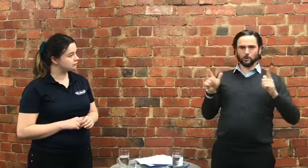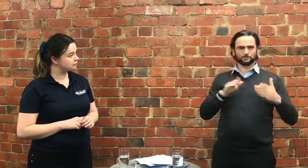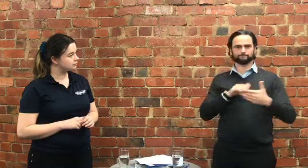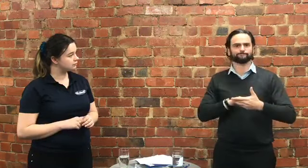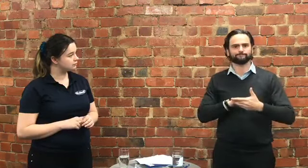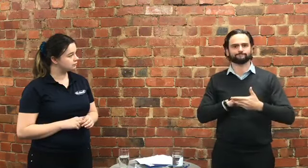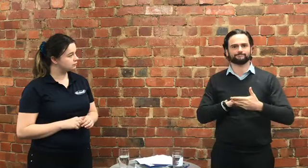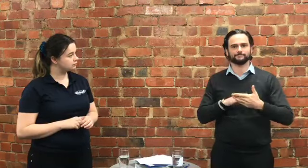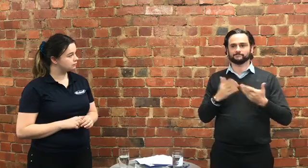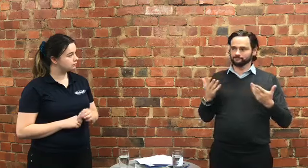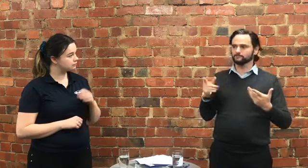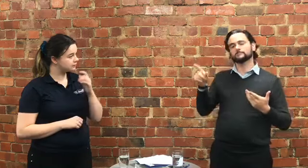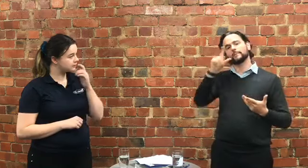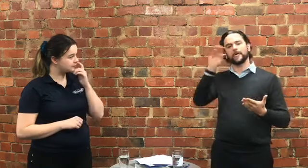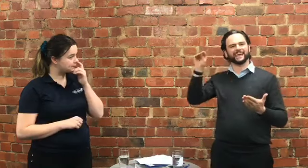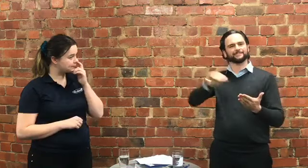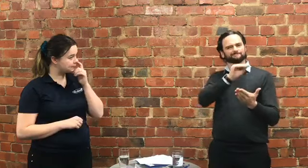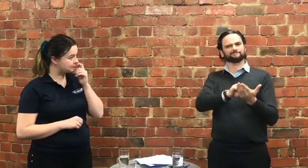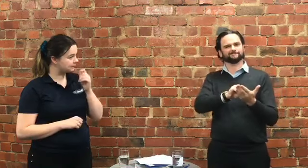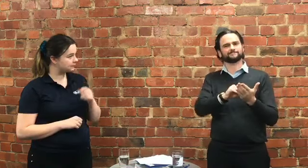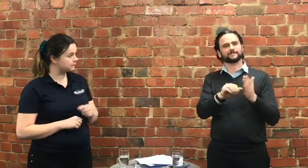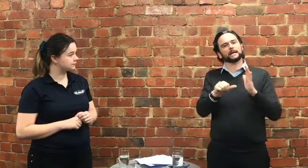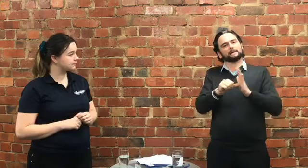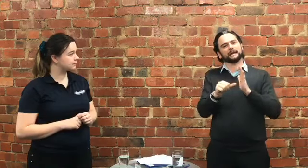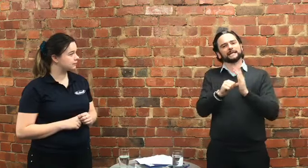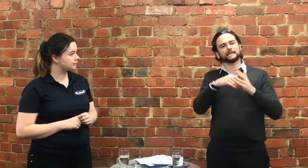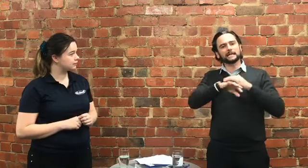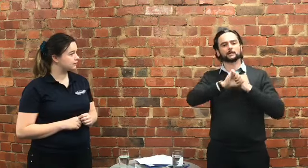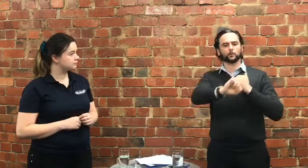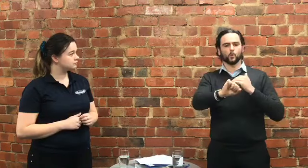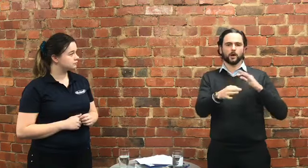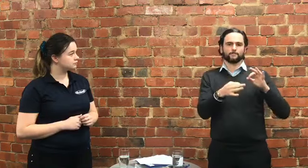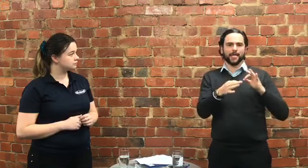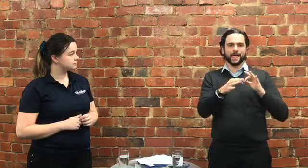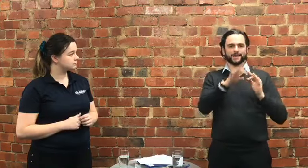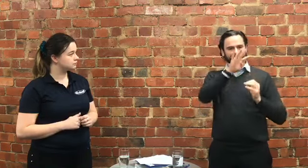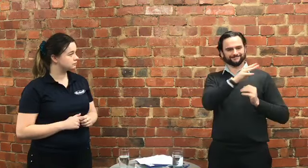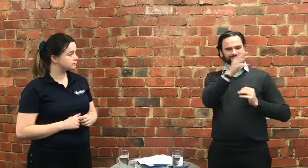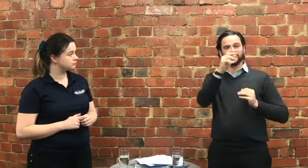in community activities the same as everyone else, but transport is a barrier for you.